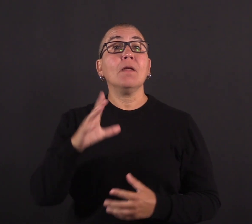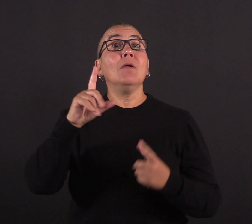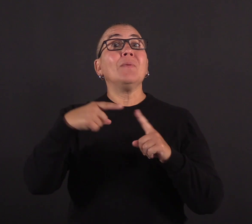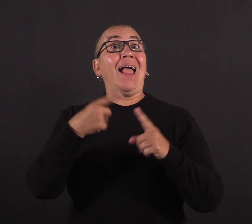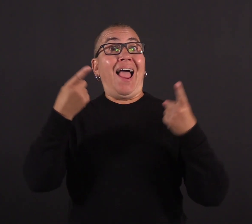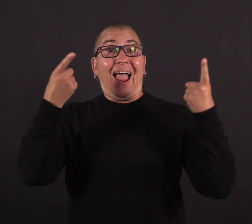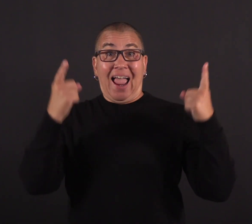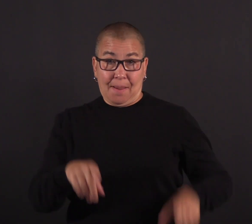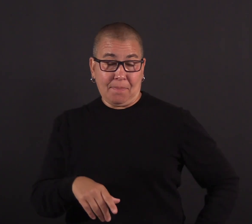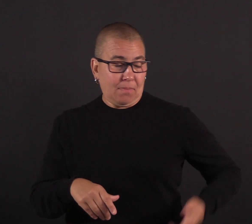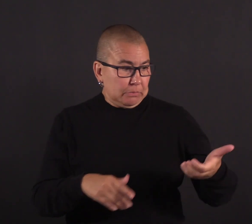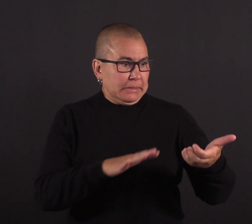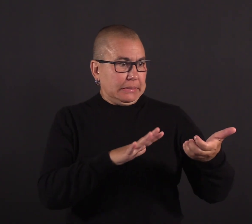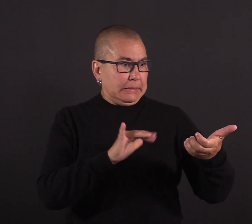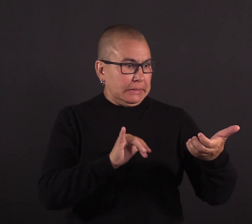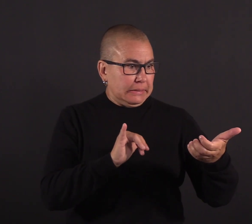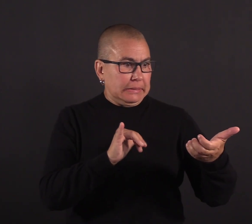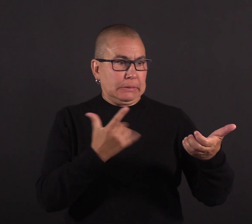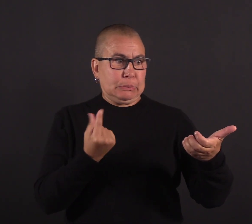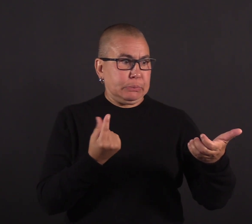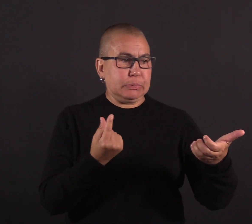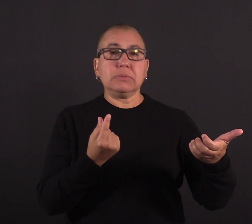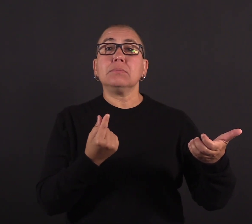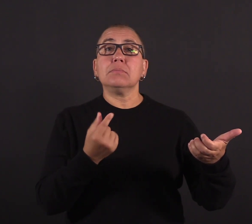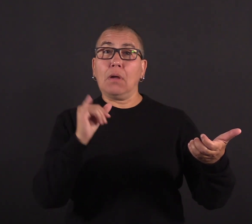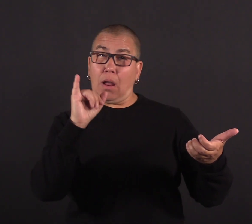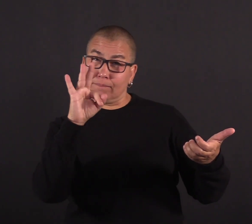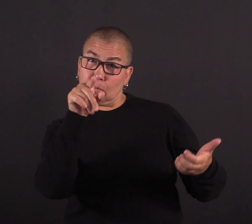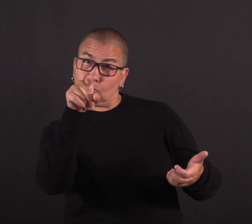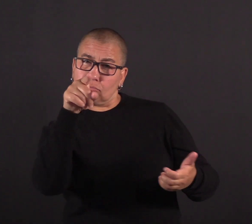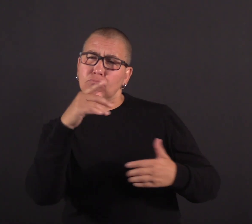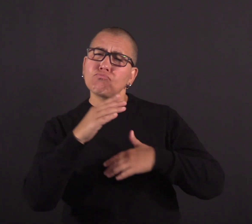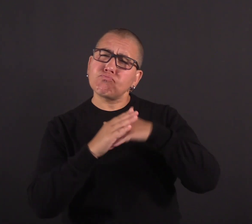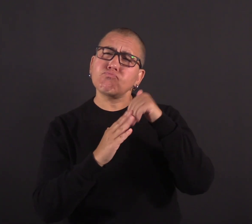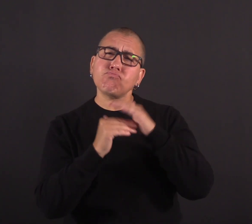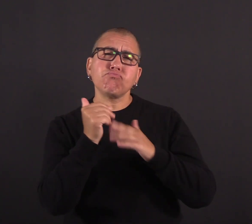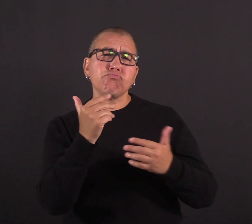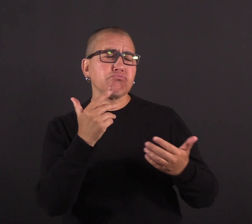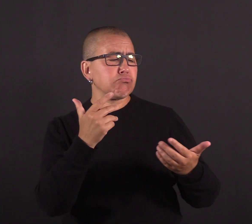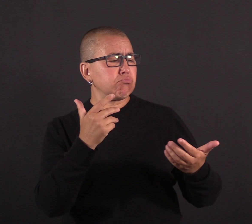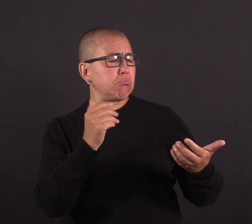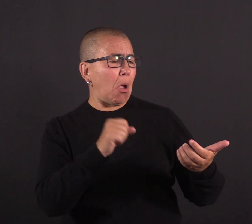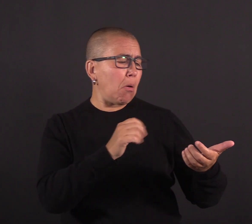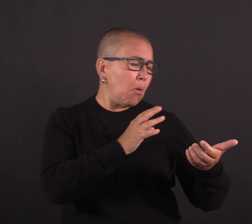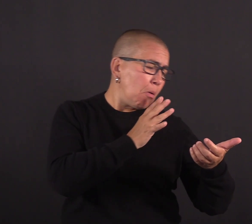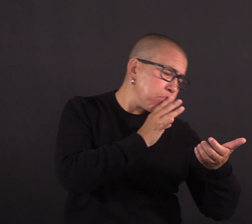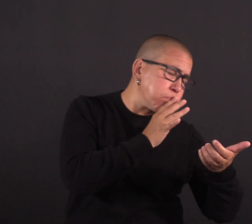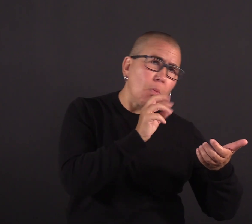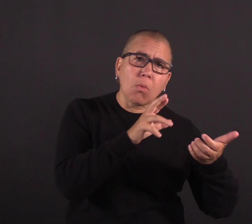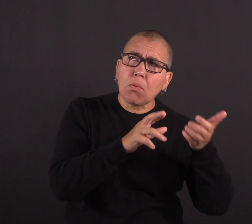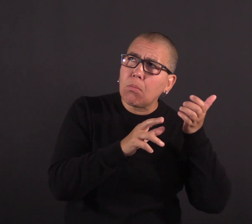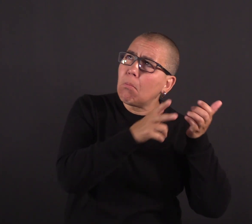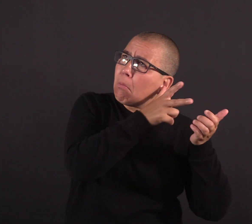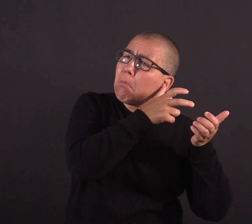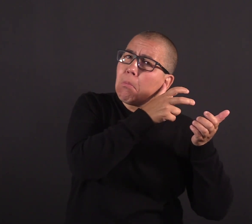If you are comfortable hearing and speaking on